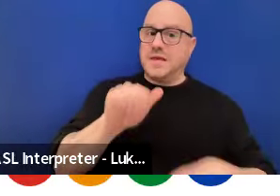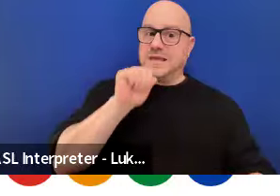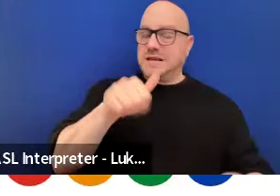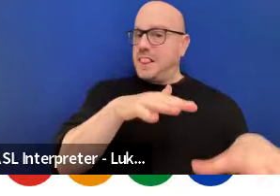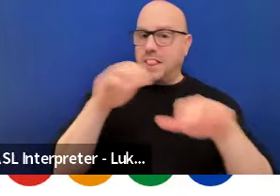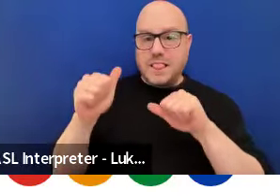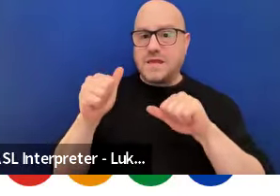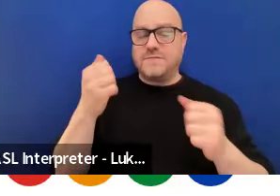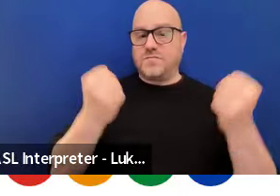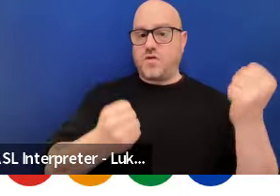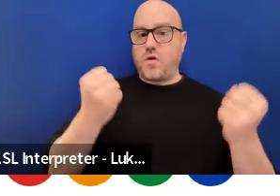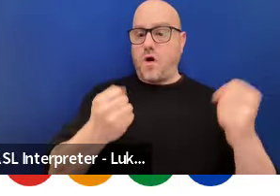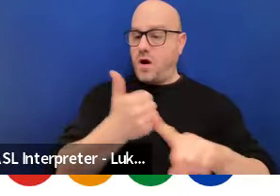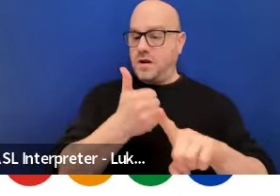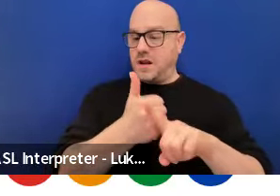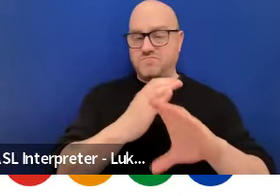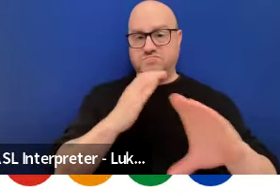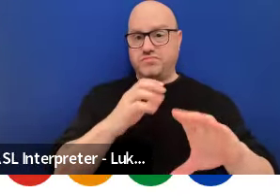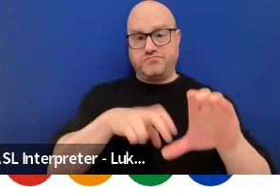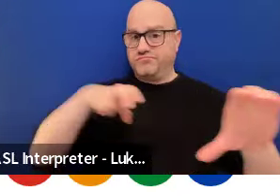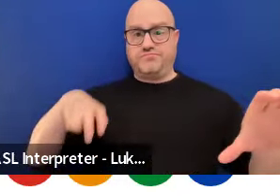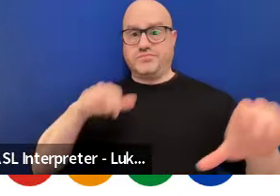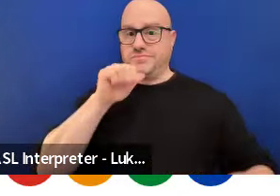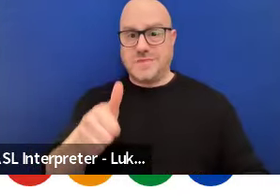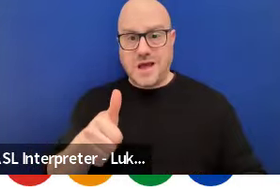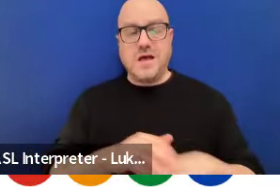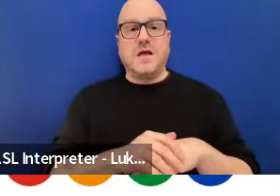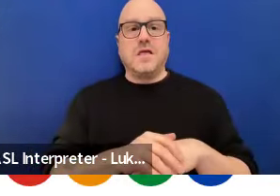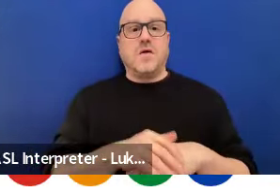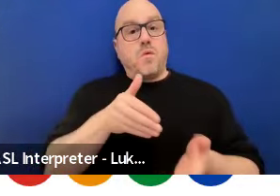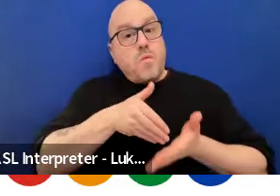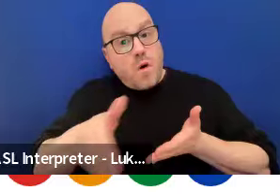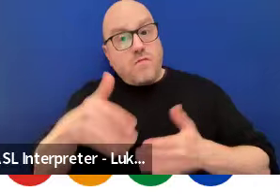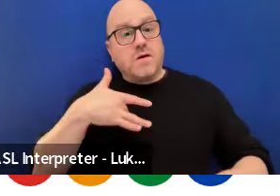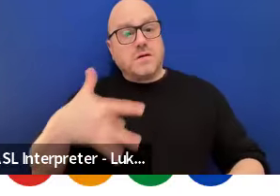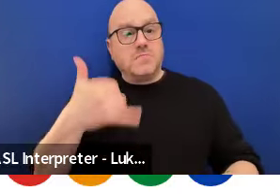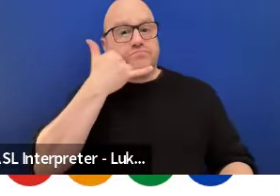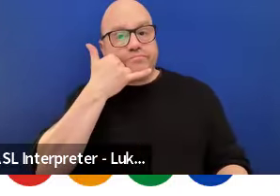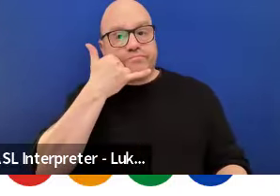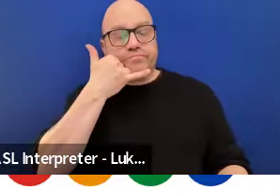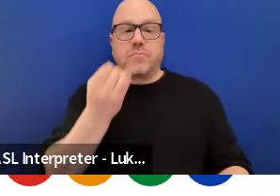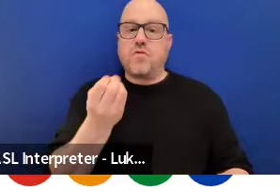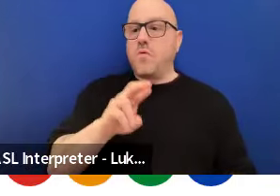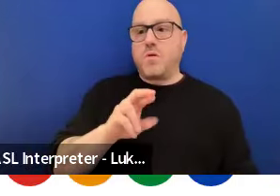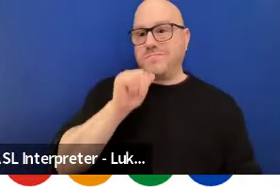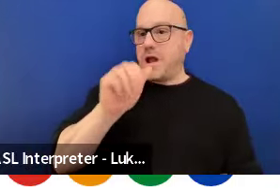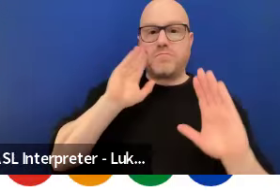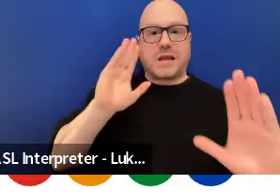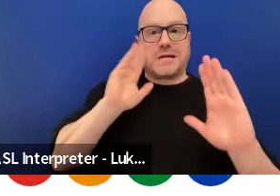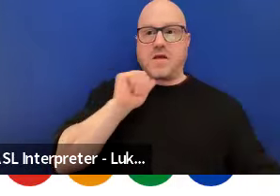TO SEE IF YOU ARE THERE. THE DRIVER DOESN'T LEAVE HIS/HER VEHICLE.